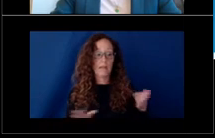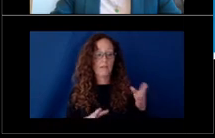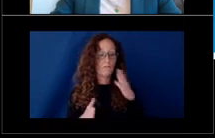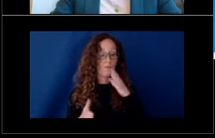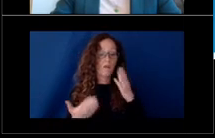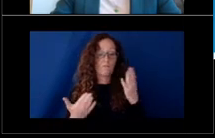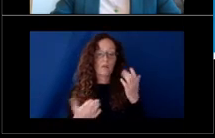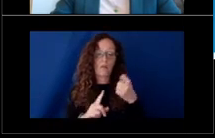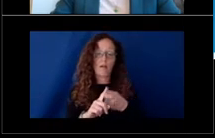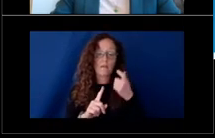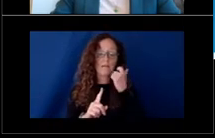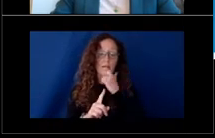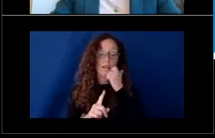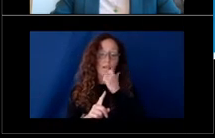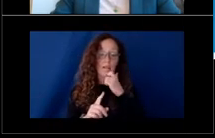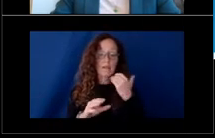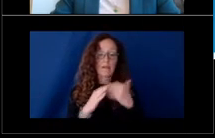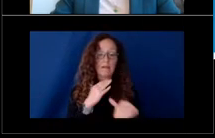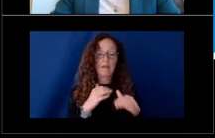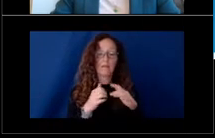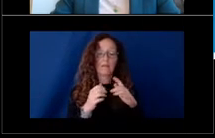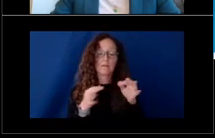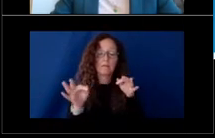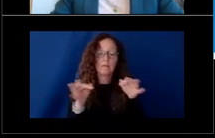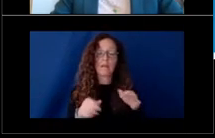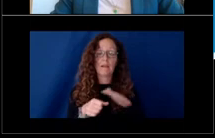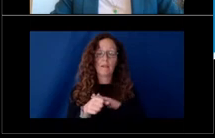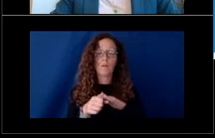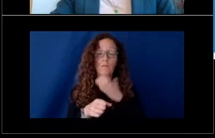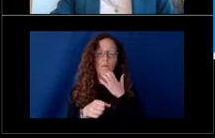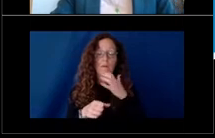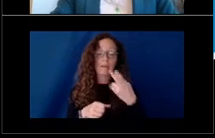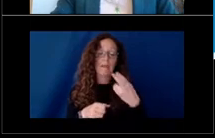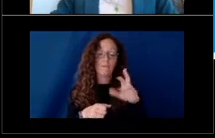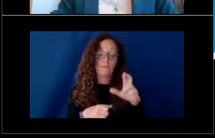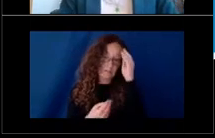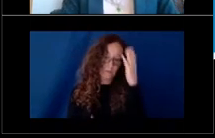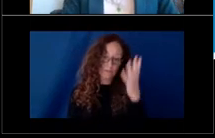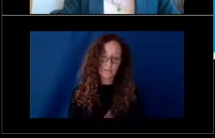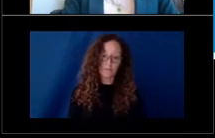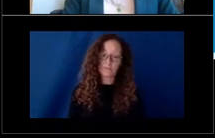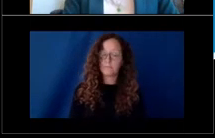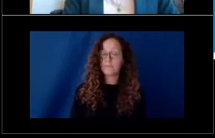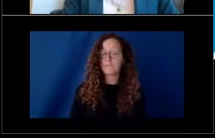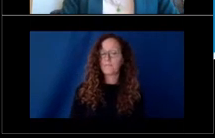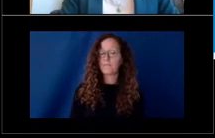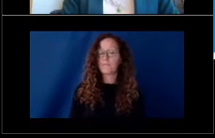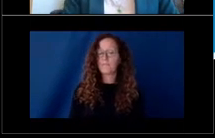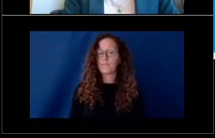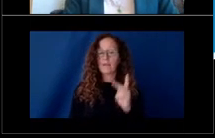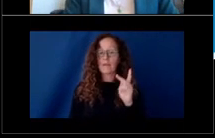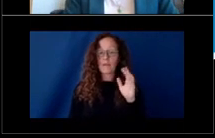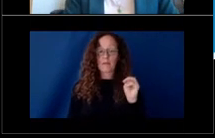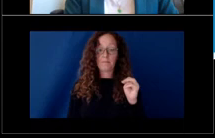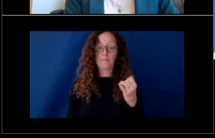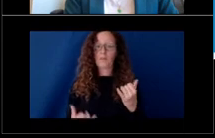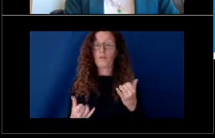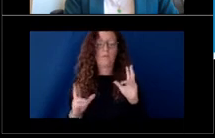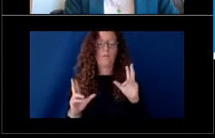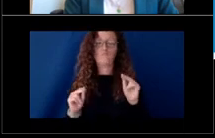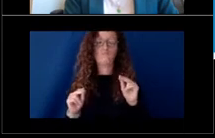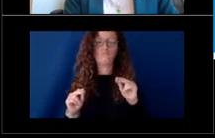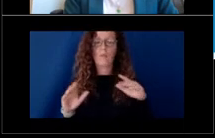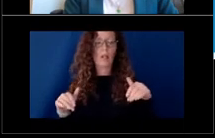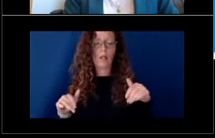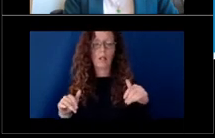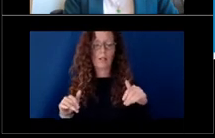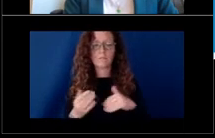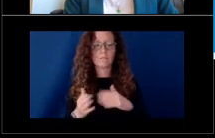emails with the local HeatRisk information? There are currently not any plans. That is